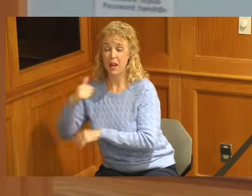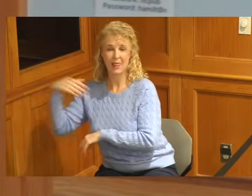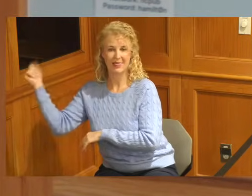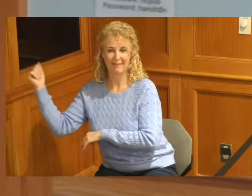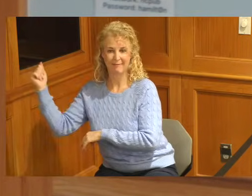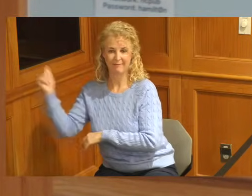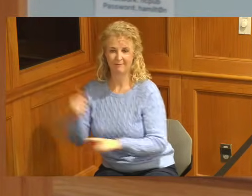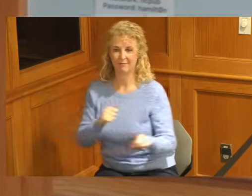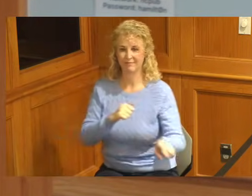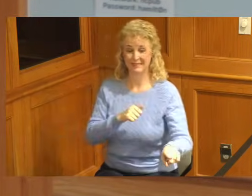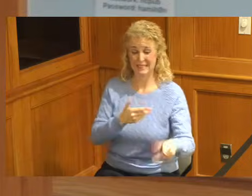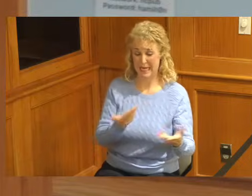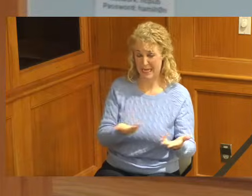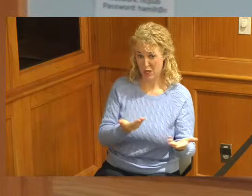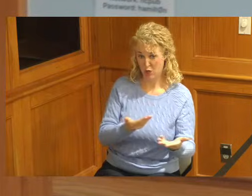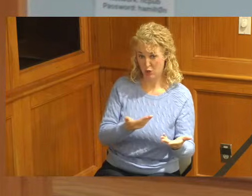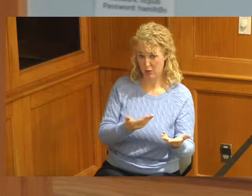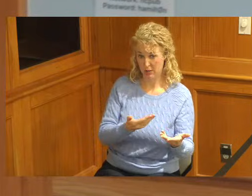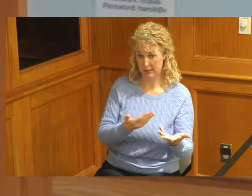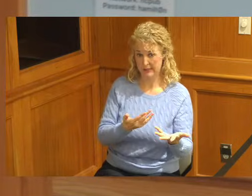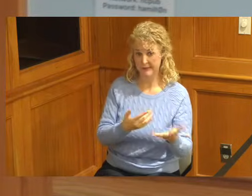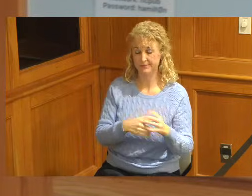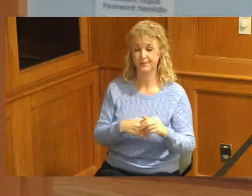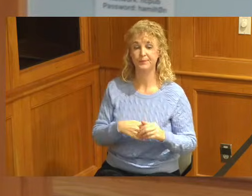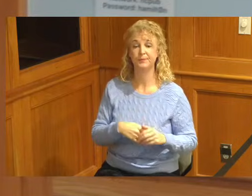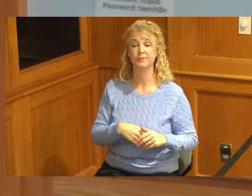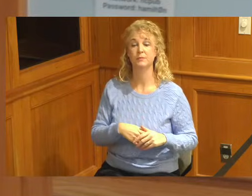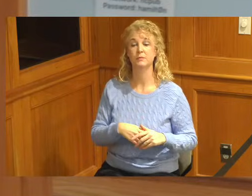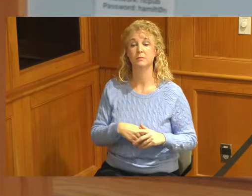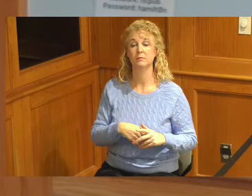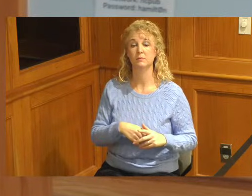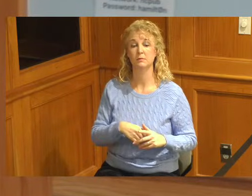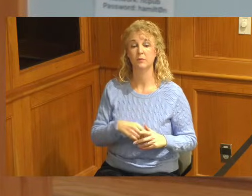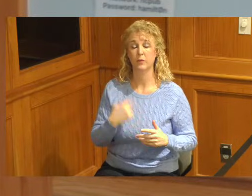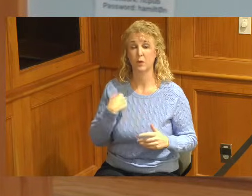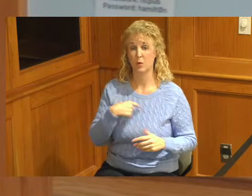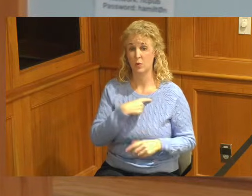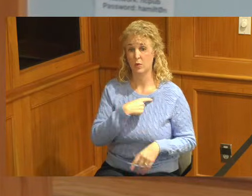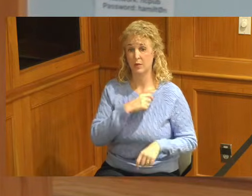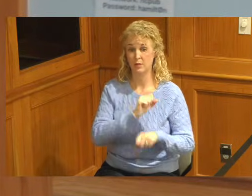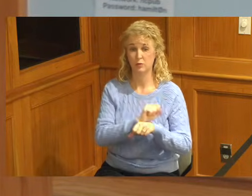part of our as an example, there's this strategic corner we've had in our neighborhood that we've